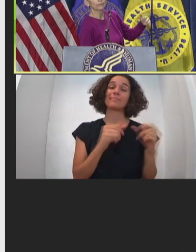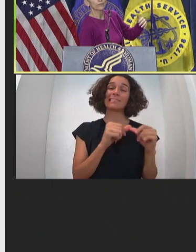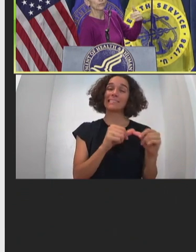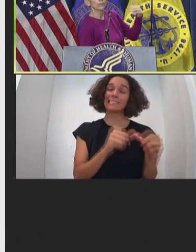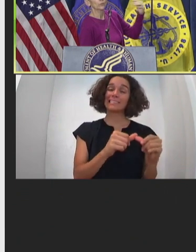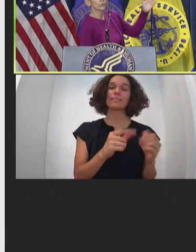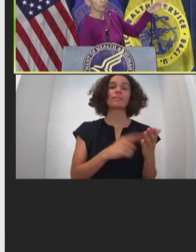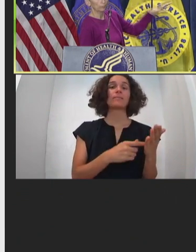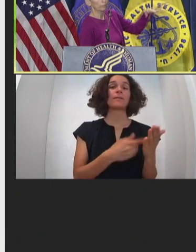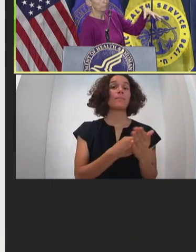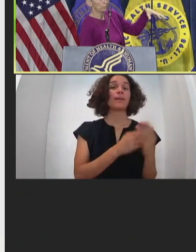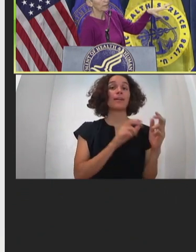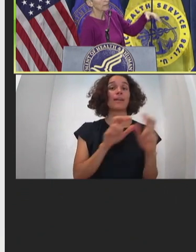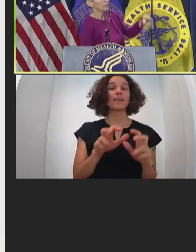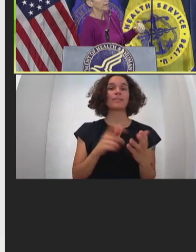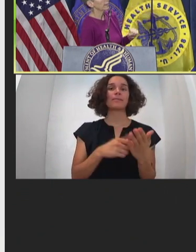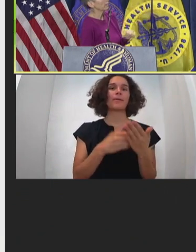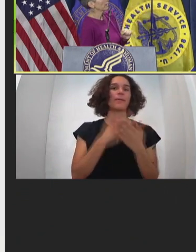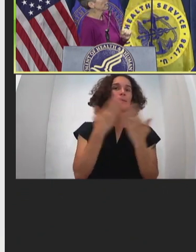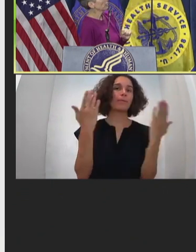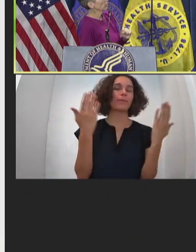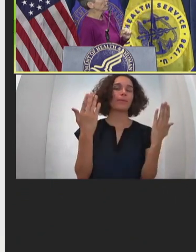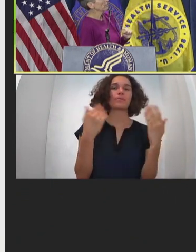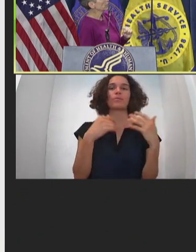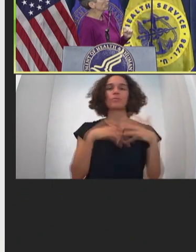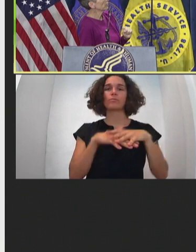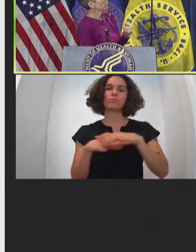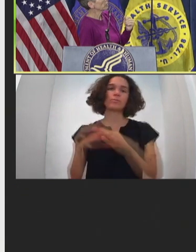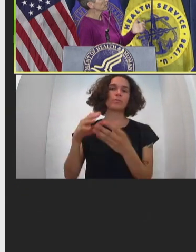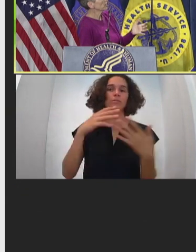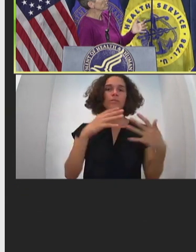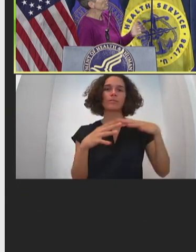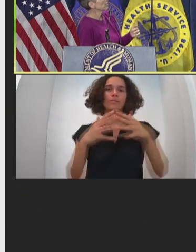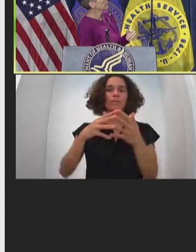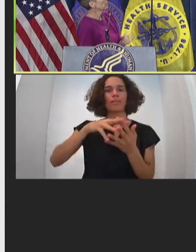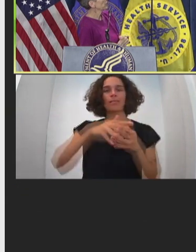right? So, braiding and blending funding is really important for consistency and